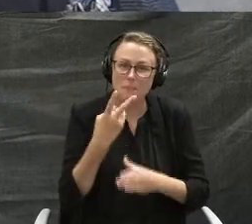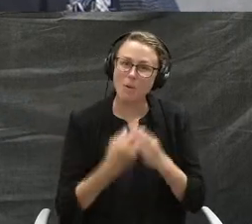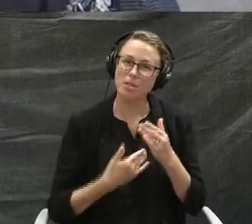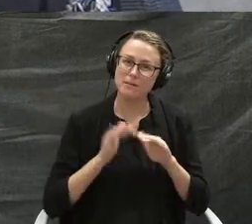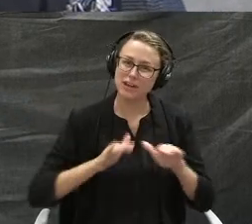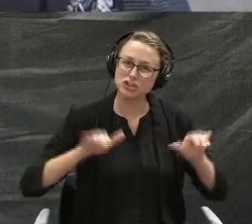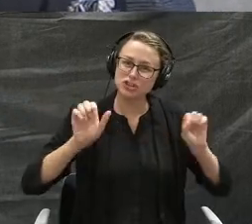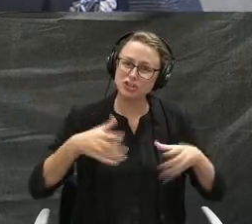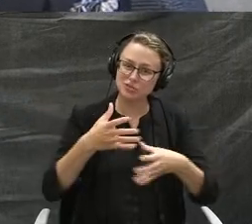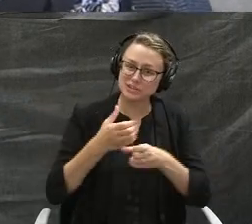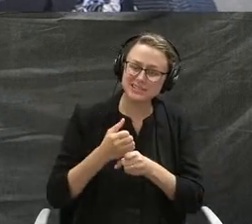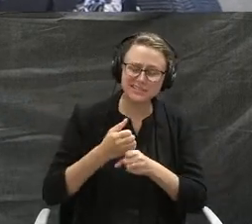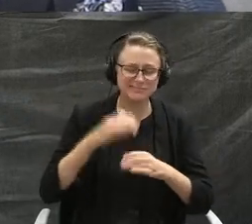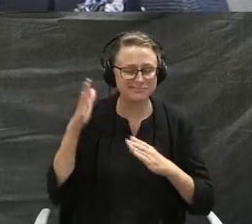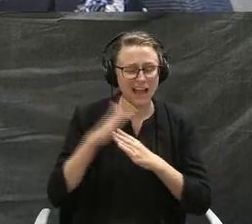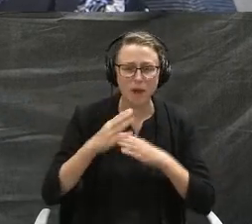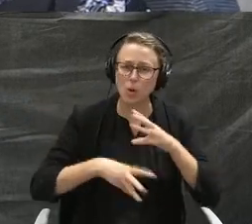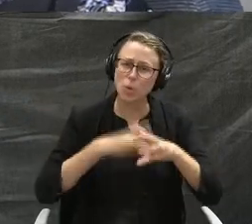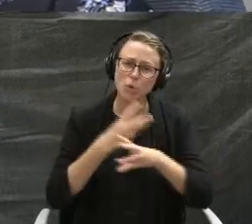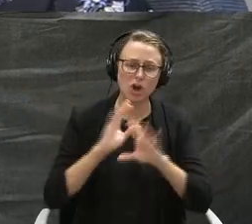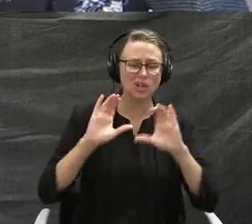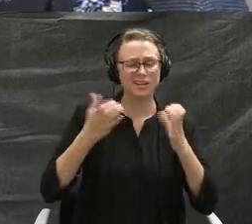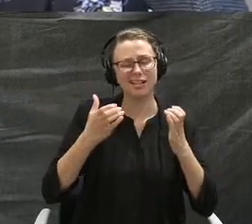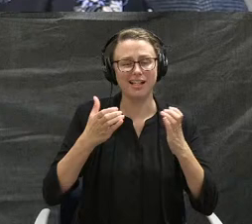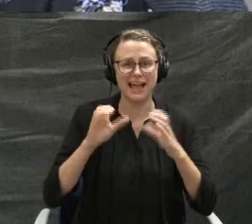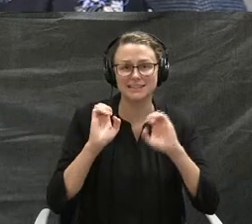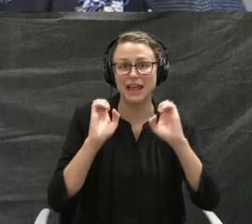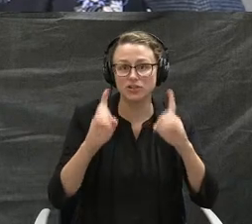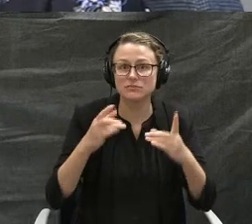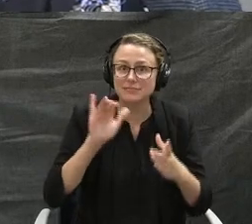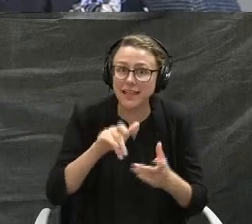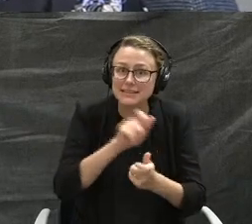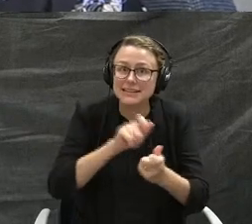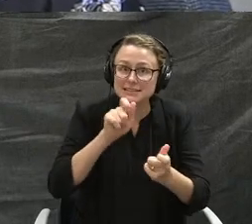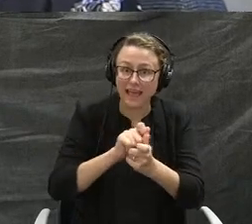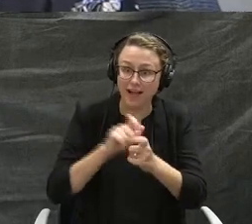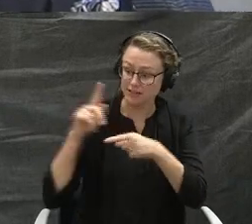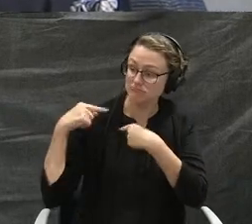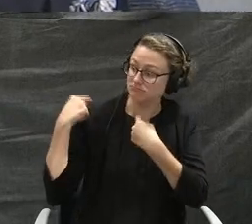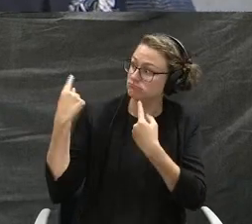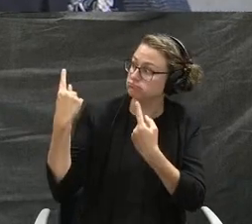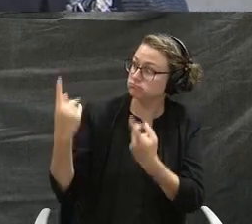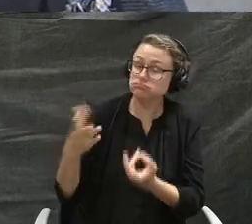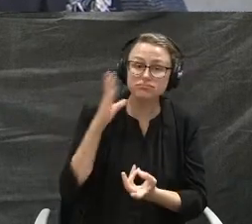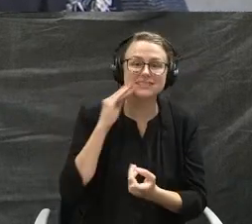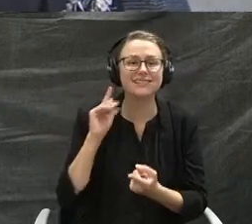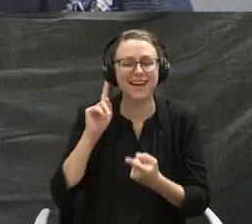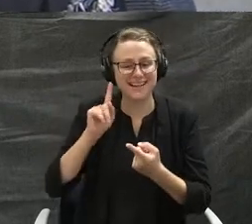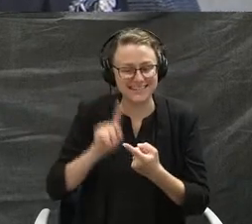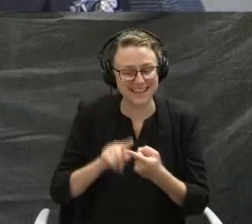receive a world class education and that is exactly what they had been receiving up until the spring of 2020 when distance